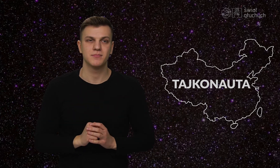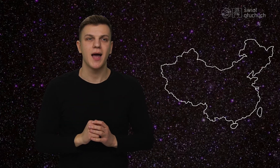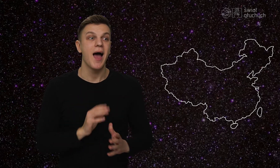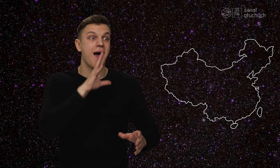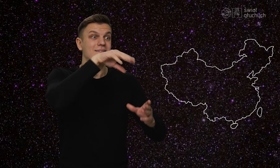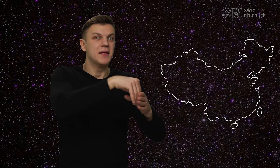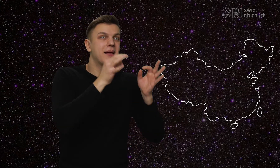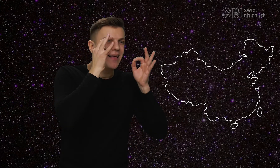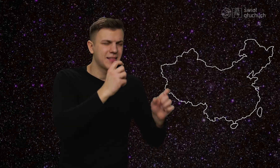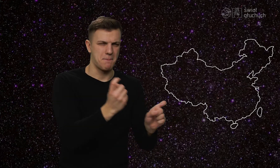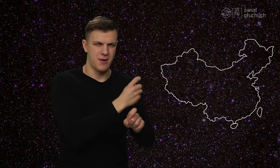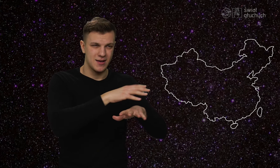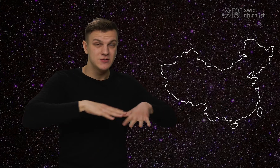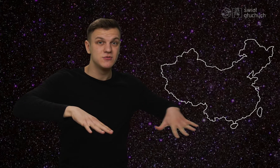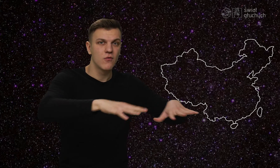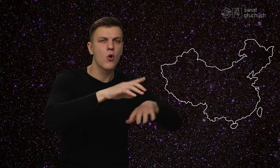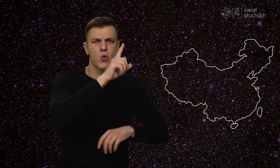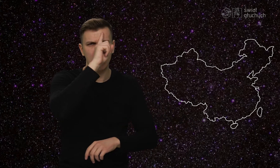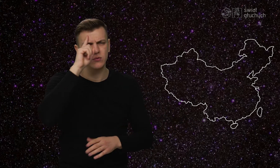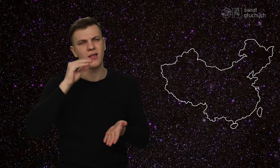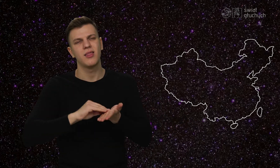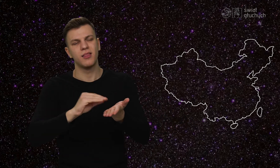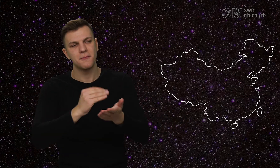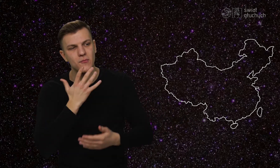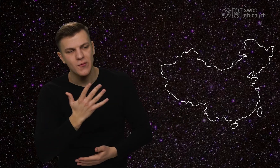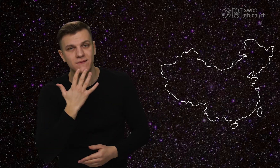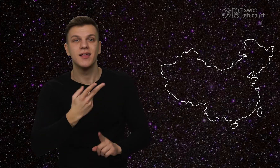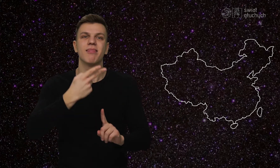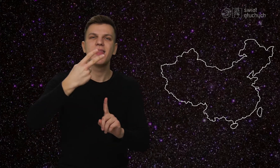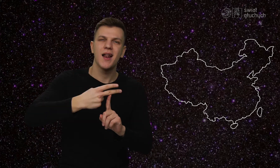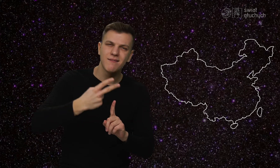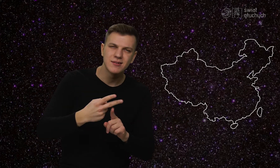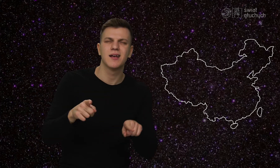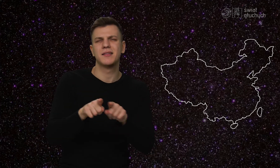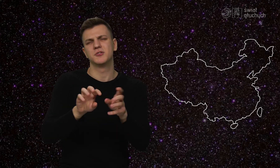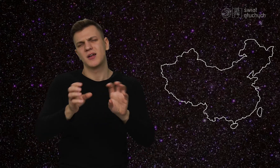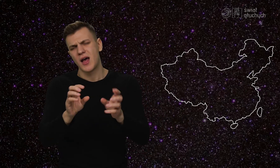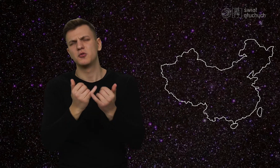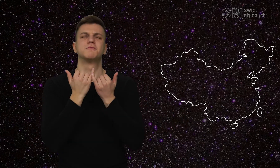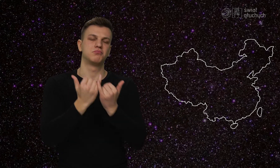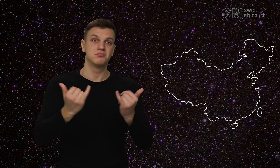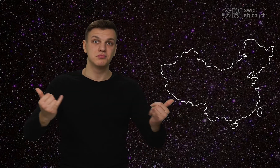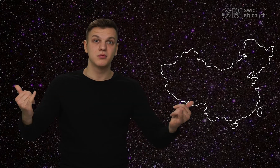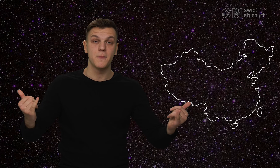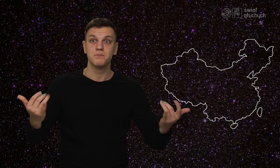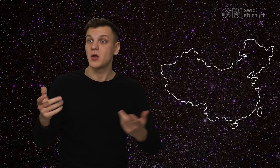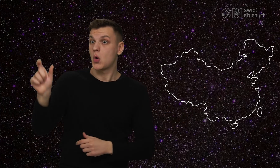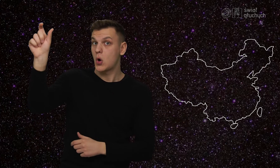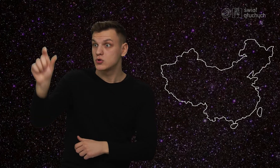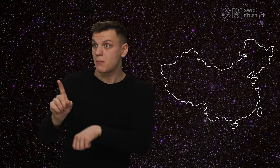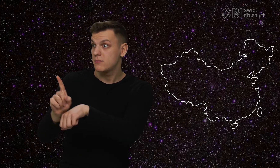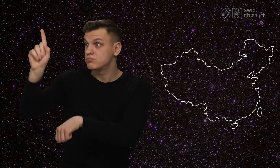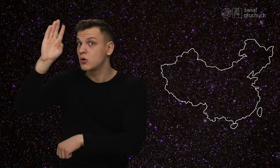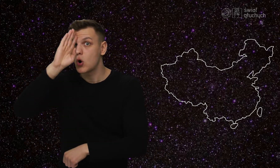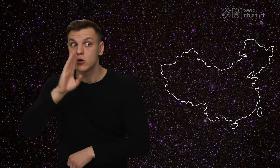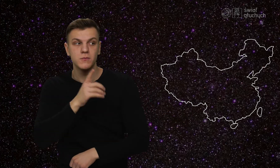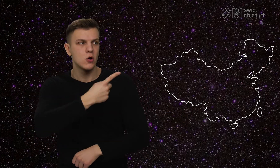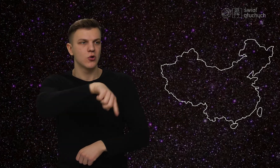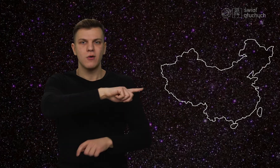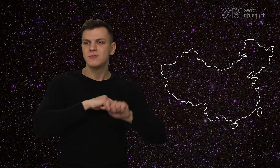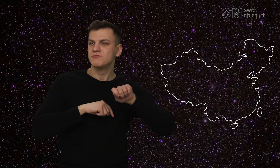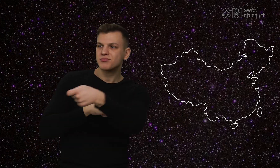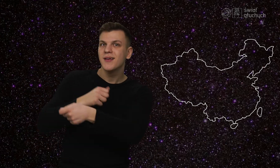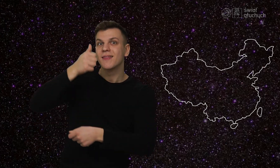The official Chinese media uses